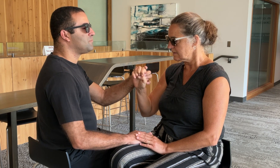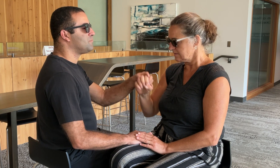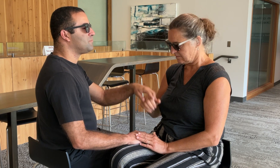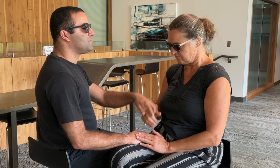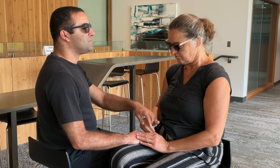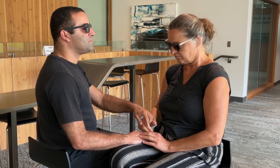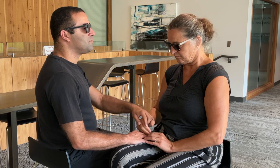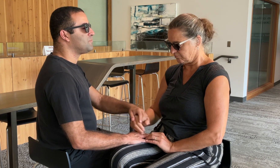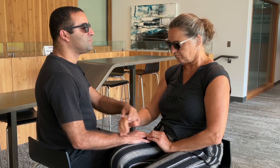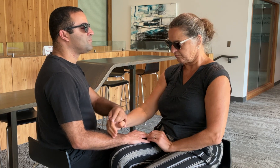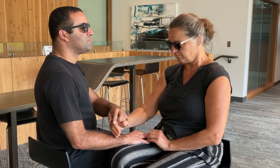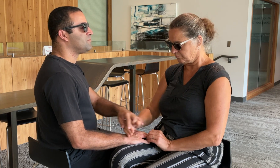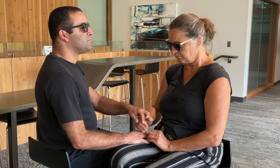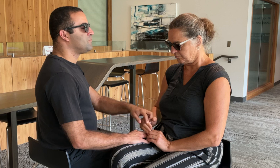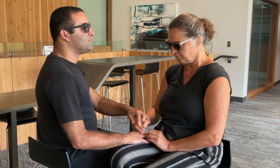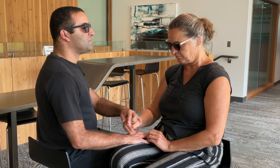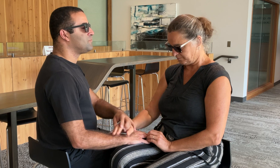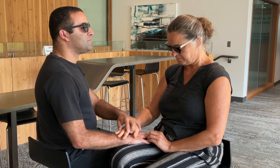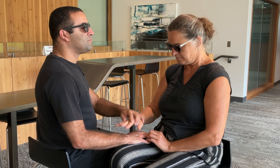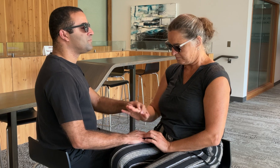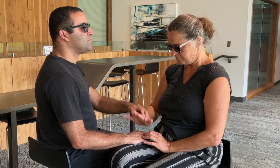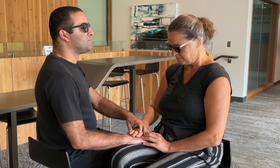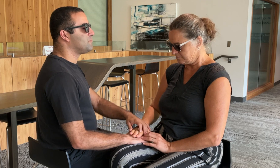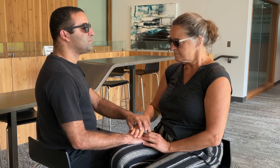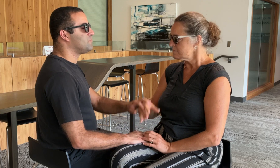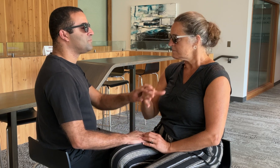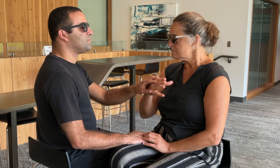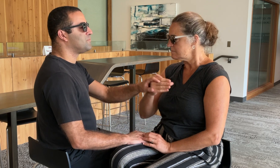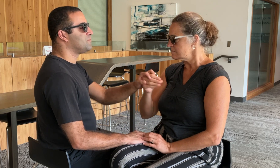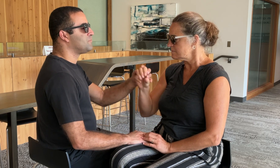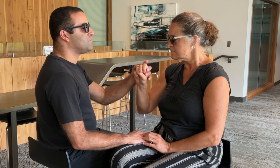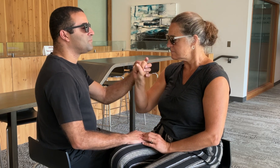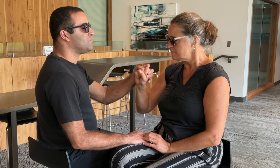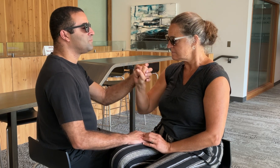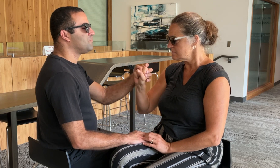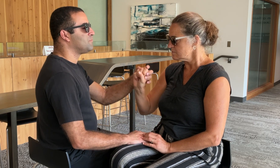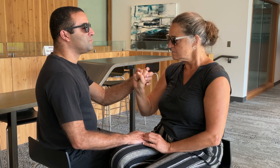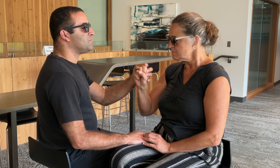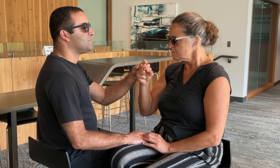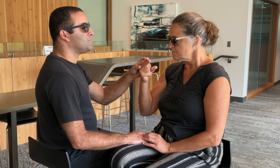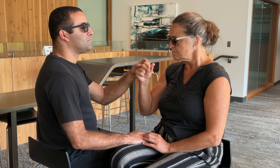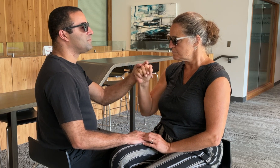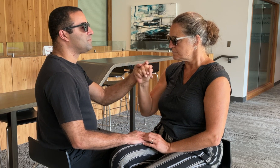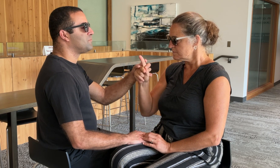or its defined shape. We establish the size of an object in relation to the size of the human body.